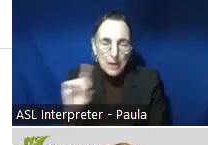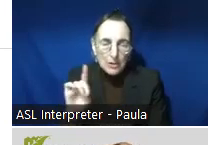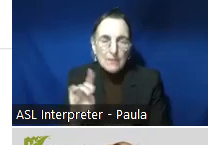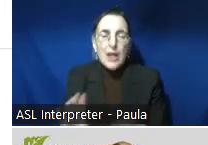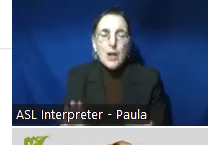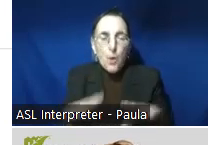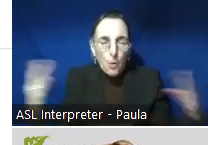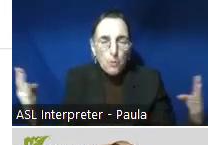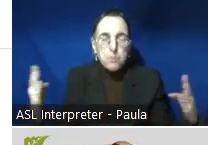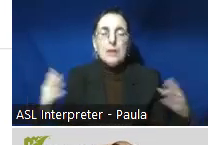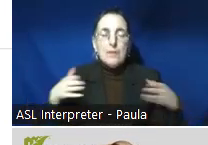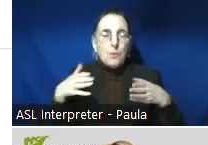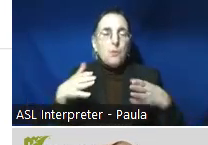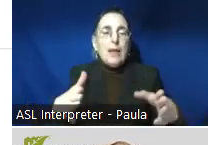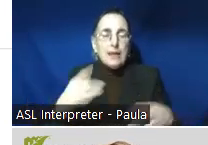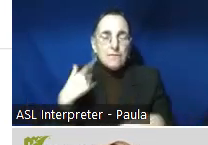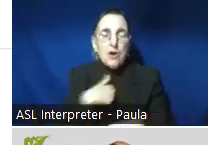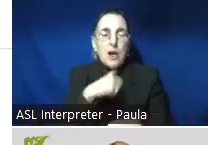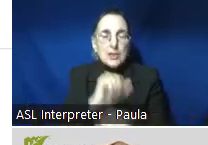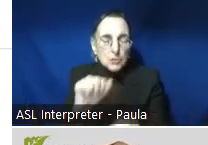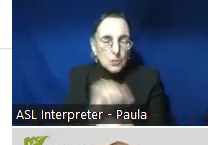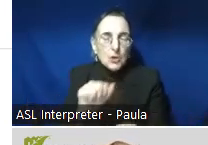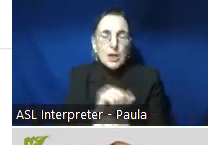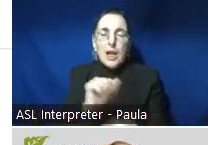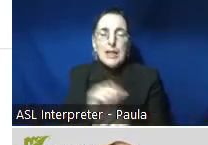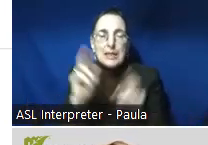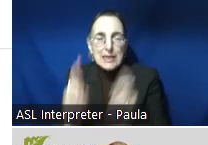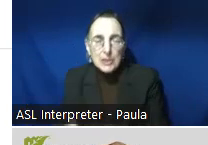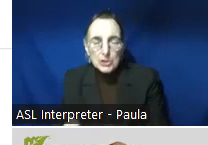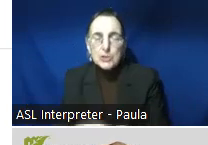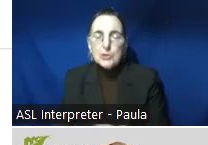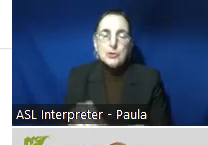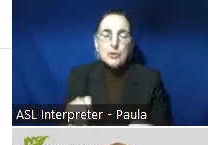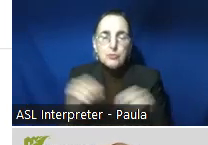work on issues to break the link between unhealthy housing and unhealthy families.